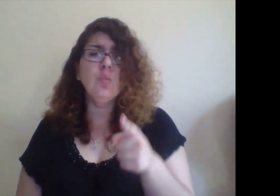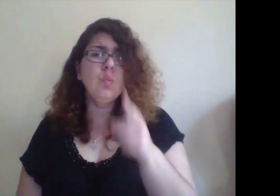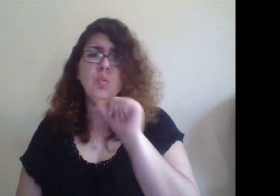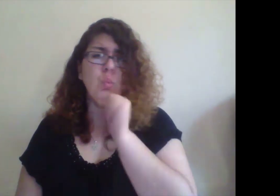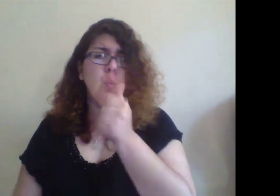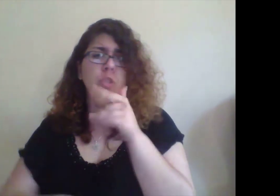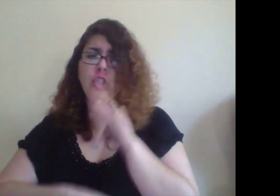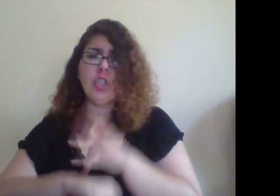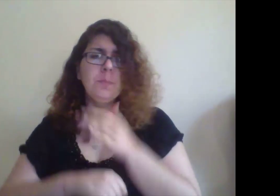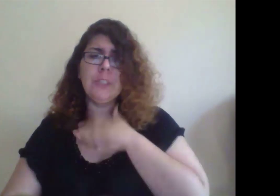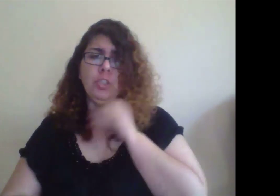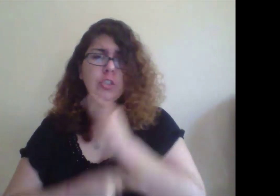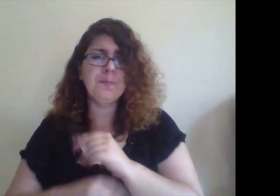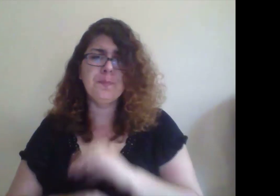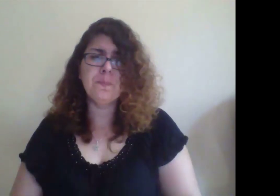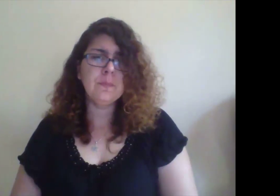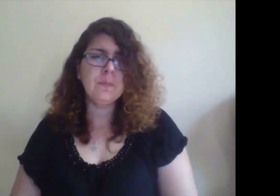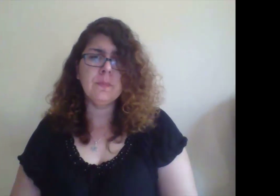You do not touch [my sister.]